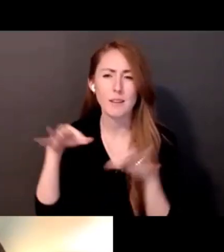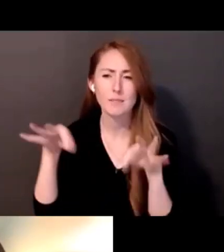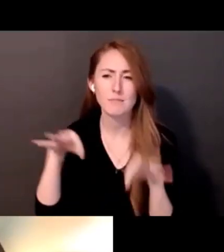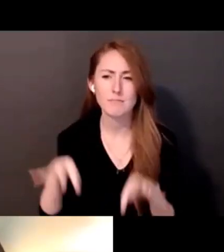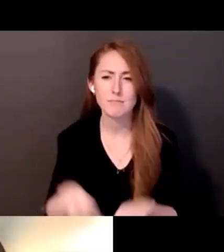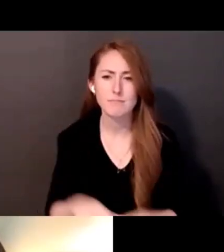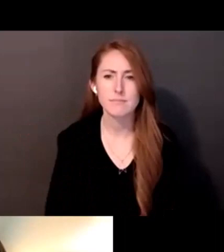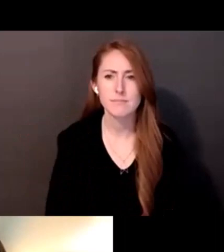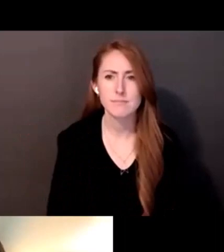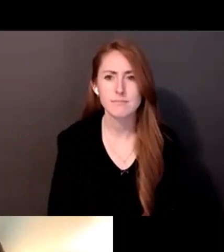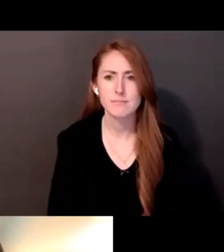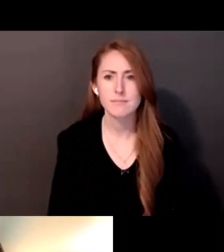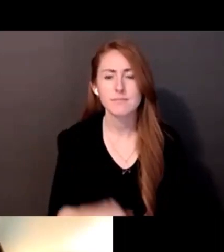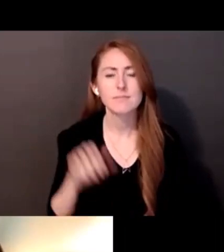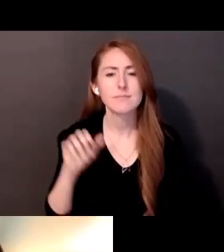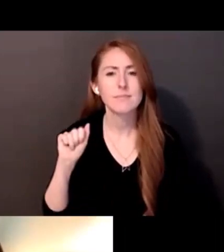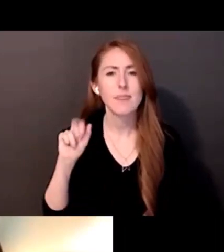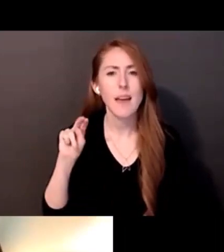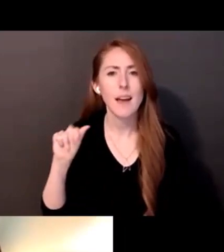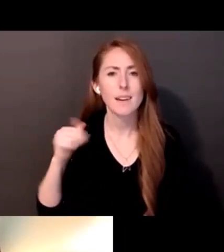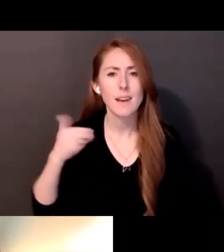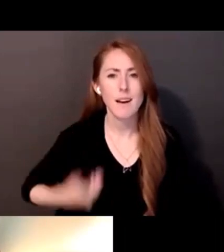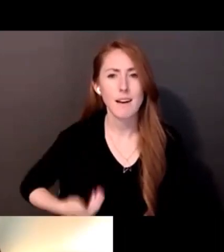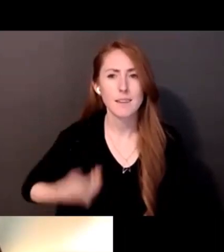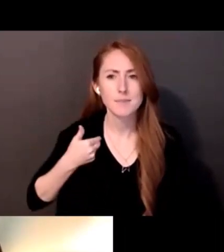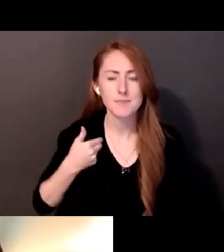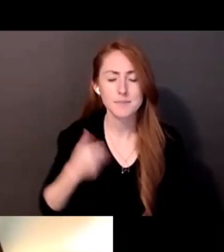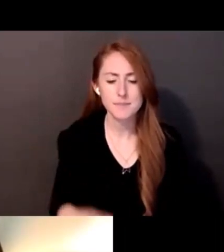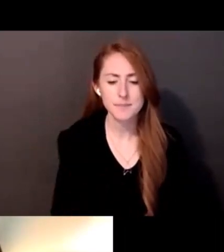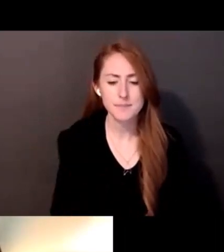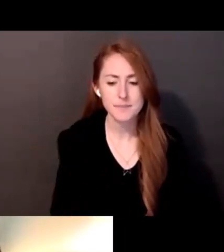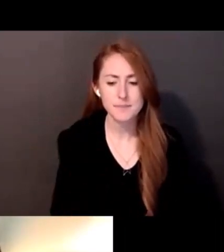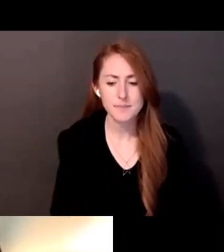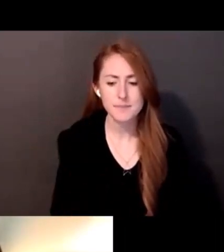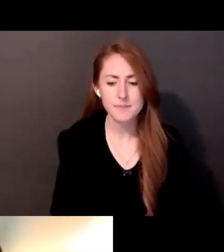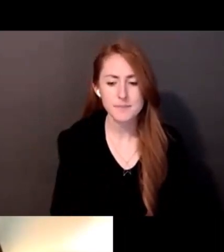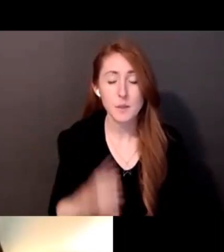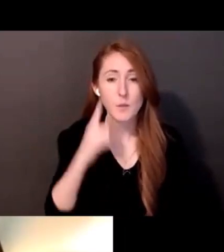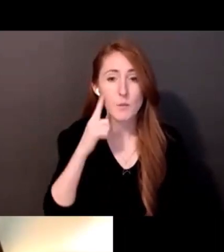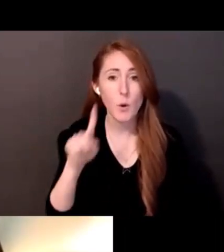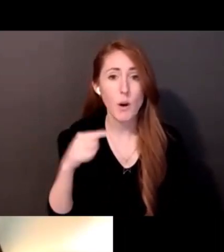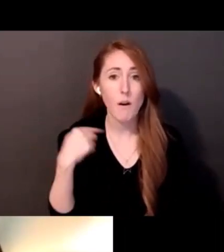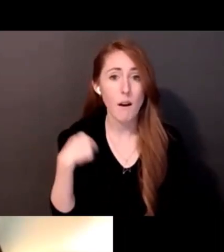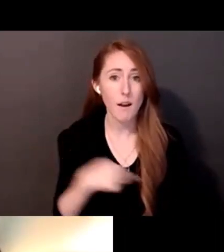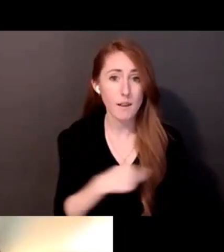Ana here again. I think for us, it was also like that.